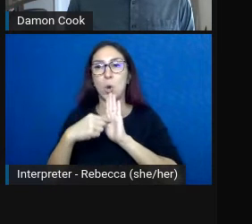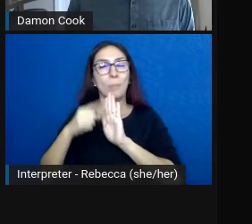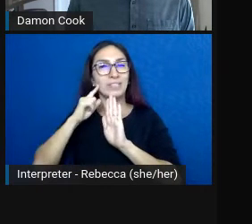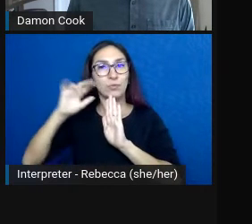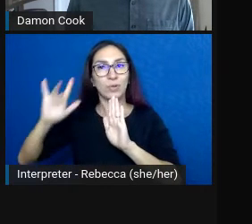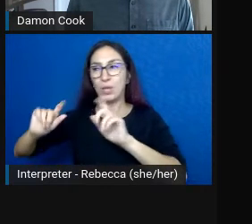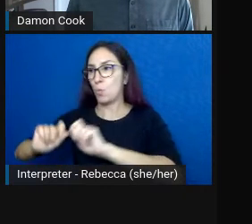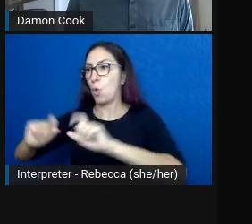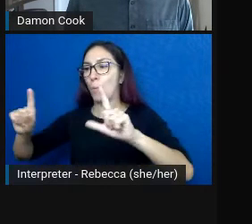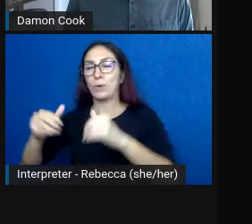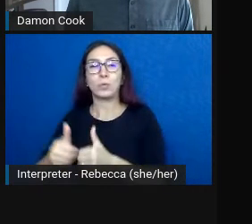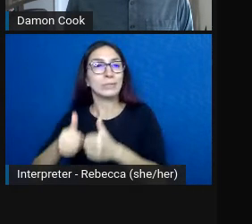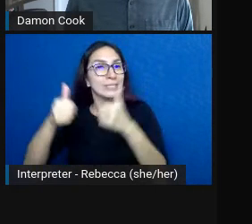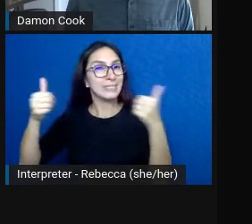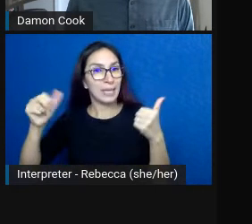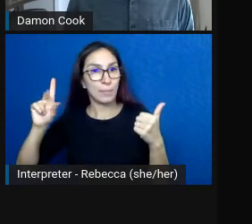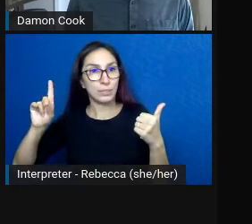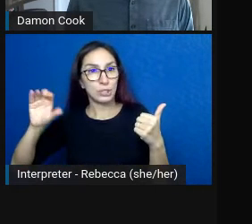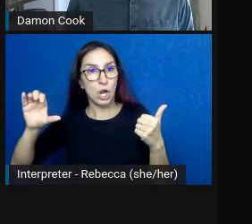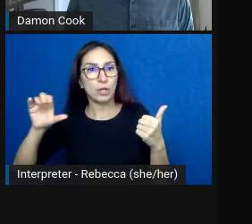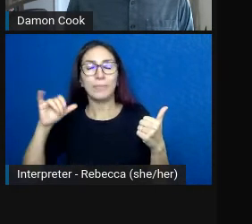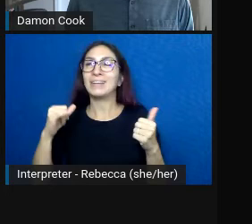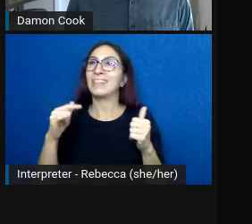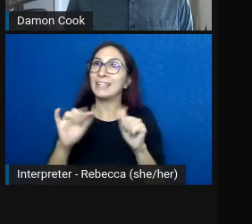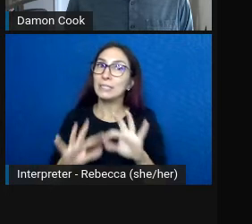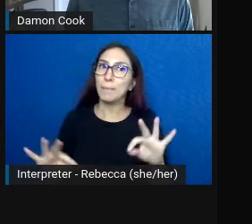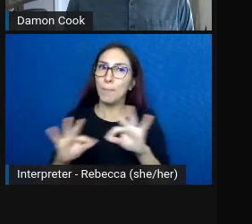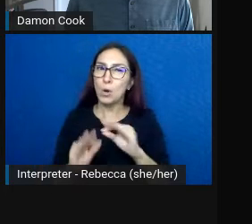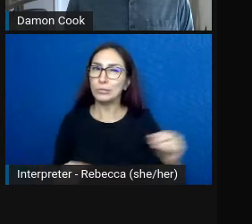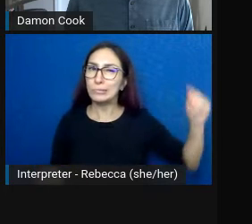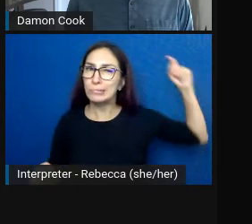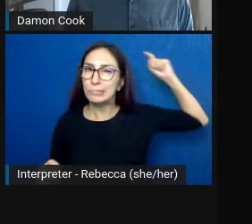to remember as this can confuse the system technologies we've not accounted for.